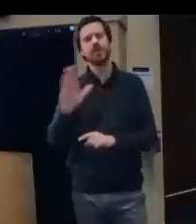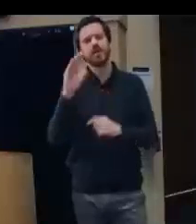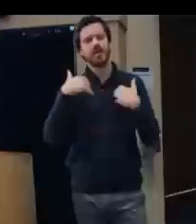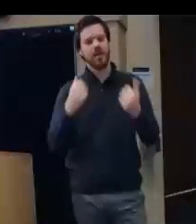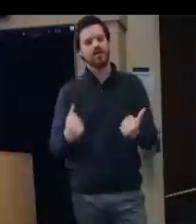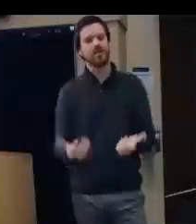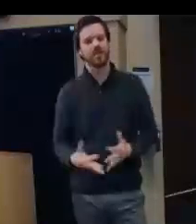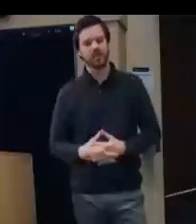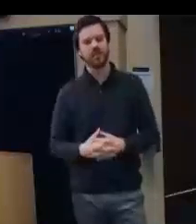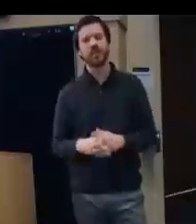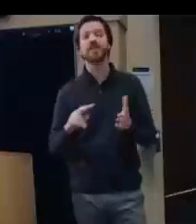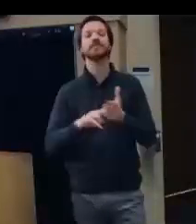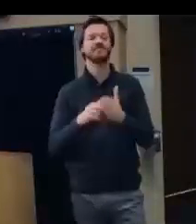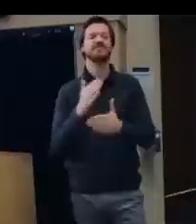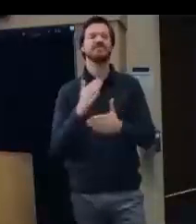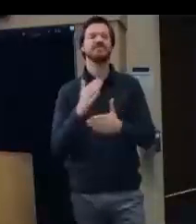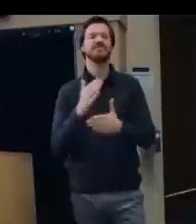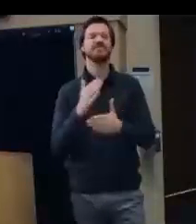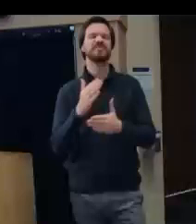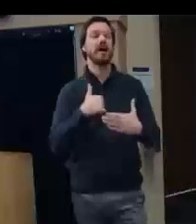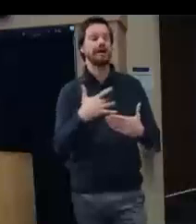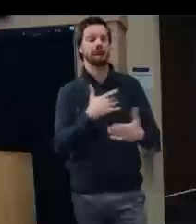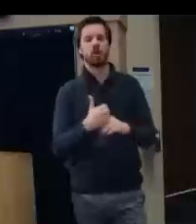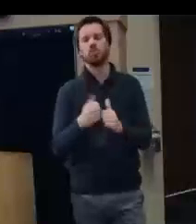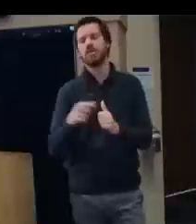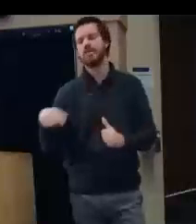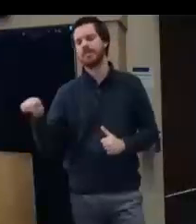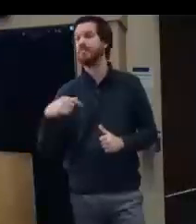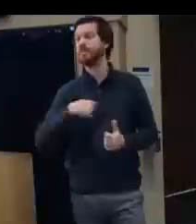share with you some of the information that I share with them I realize that as many of you